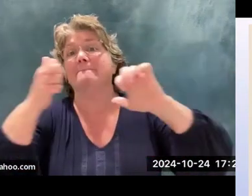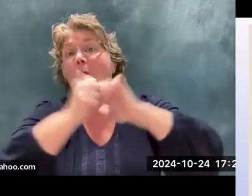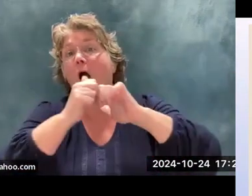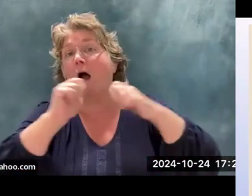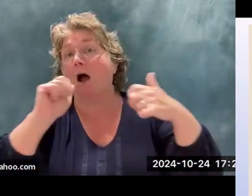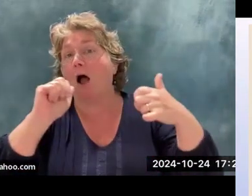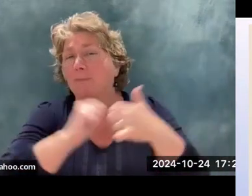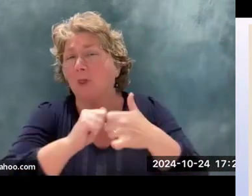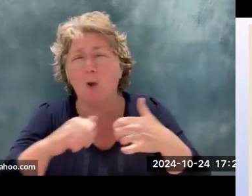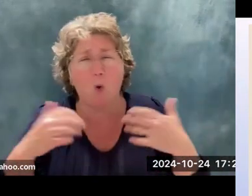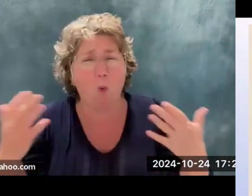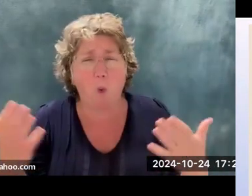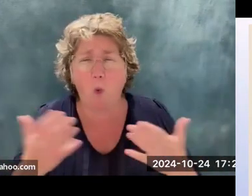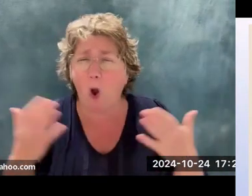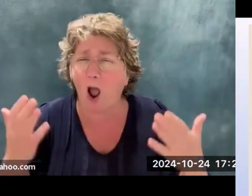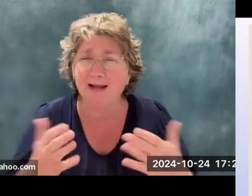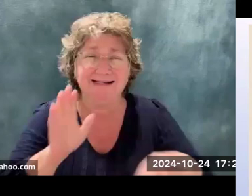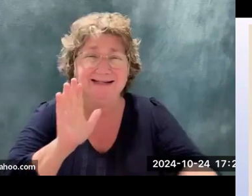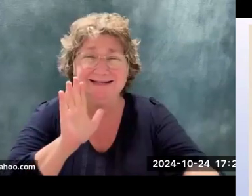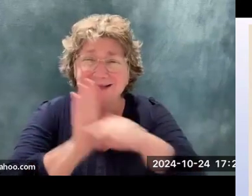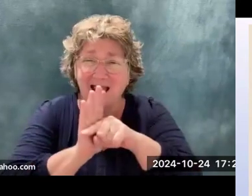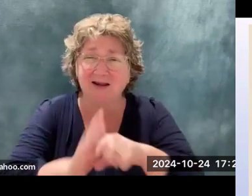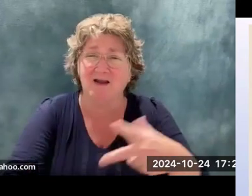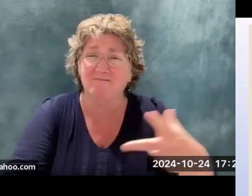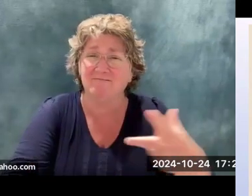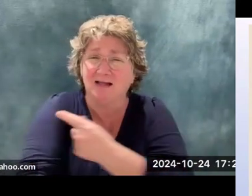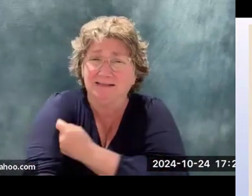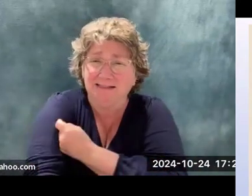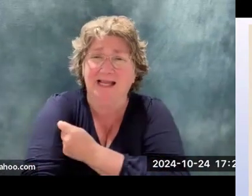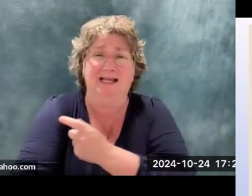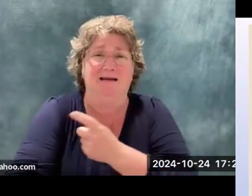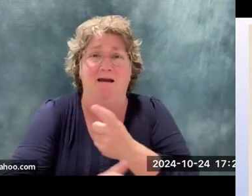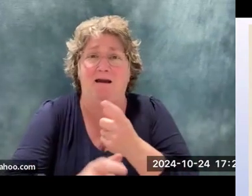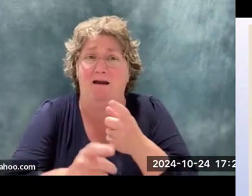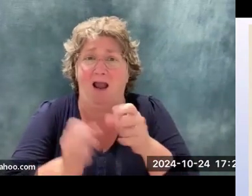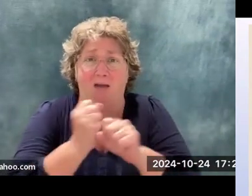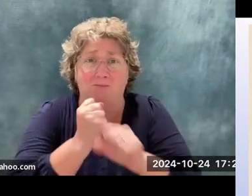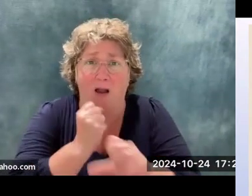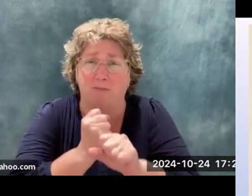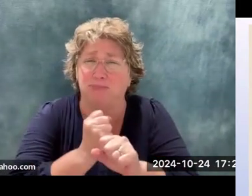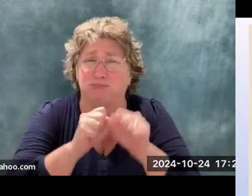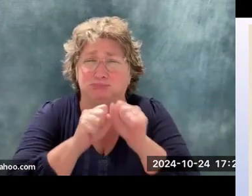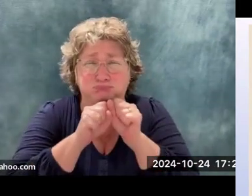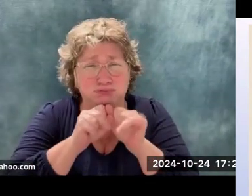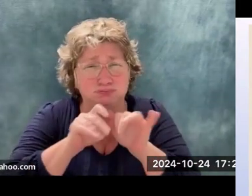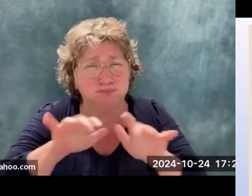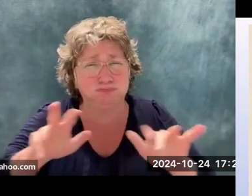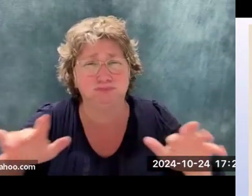This is a cartoon from a New York City newspaper in 1930. And this was when